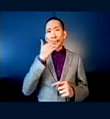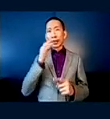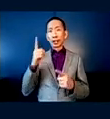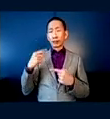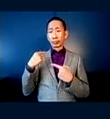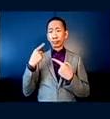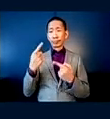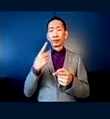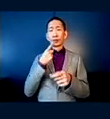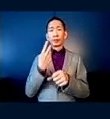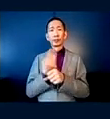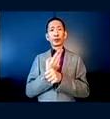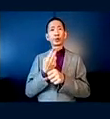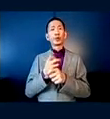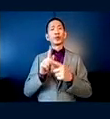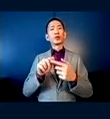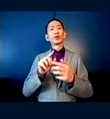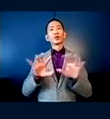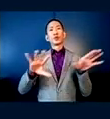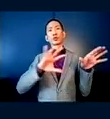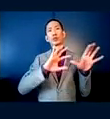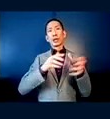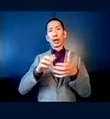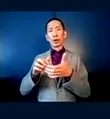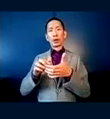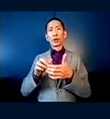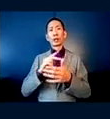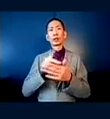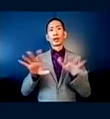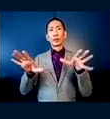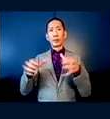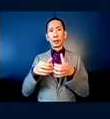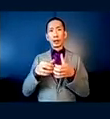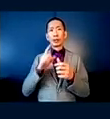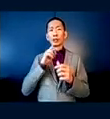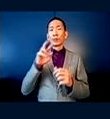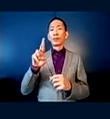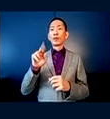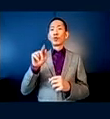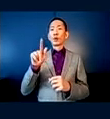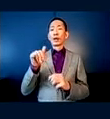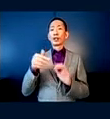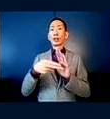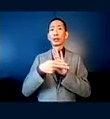BECAUSE SKIN COLOR HAS HISTORICALLY BEEN EMPLOYED TO CATEGORIZE POPULATIONS AND TO BE